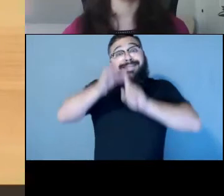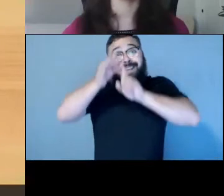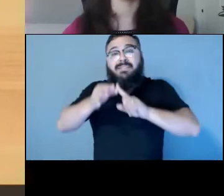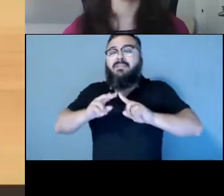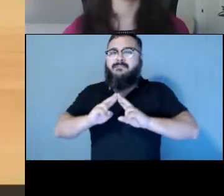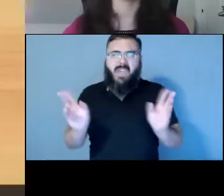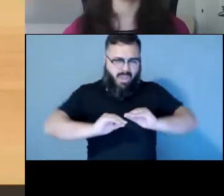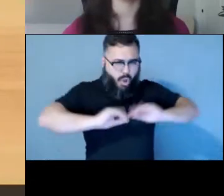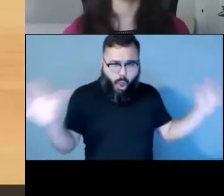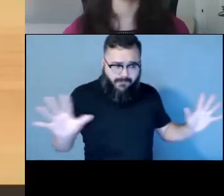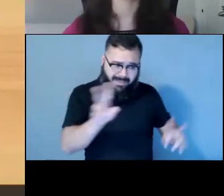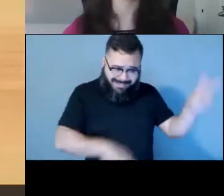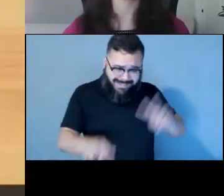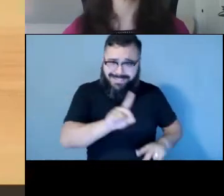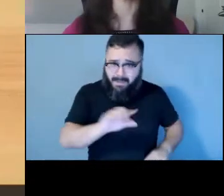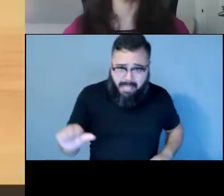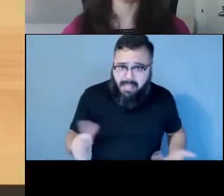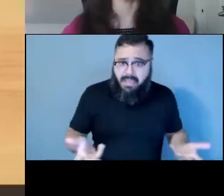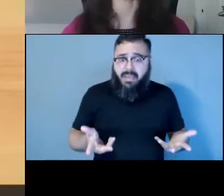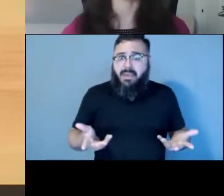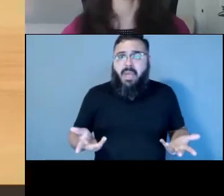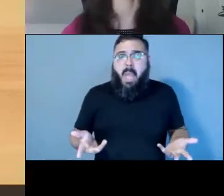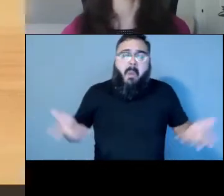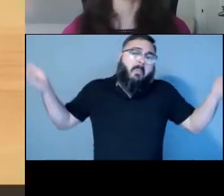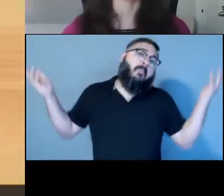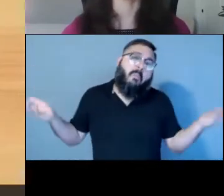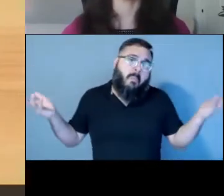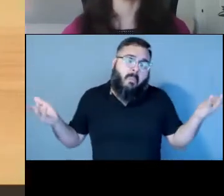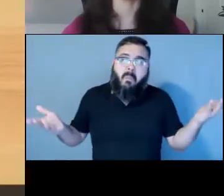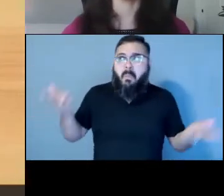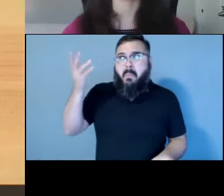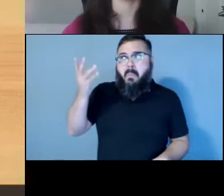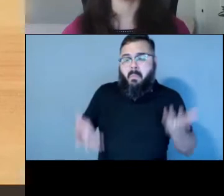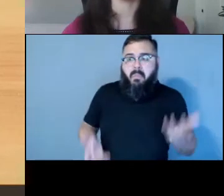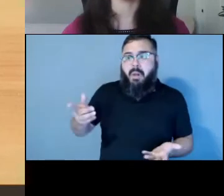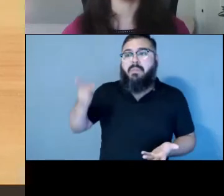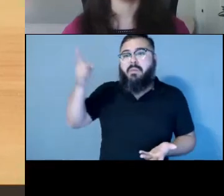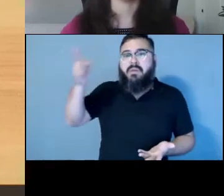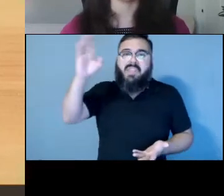and a very obvious disability, it's likely that there will be a follow-up on medical information.